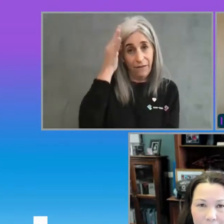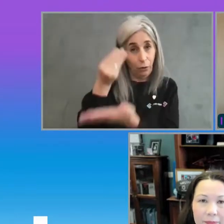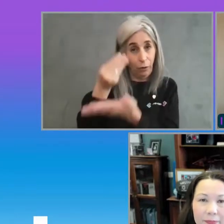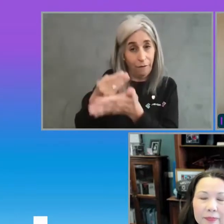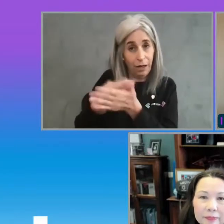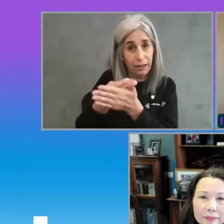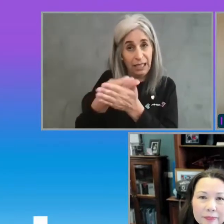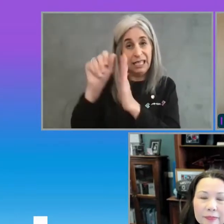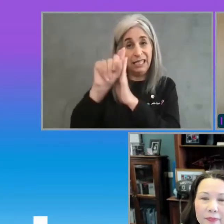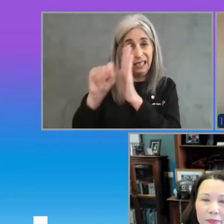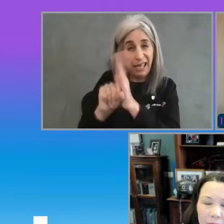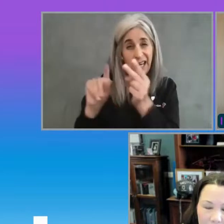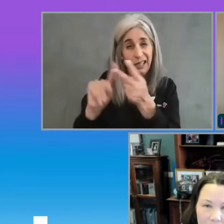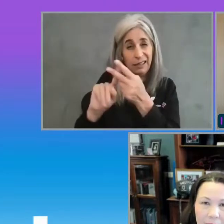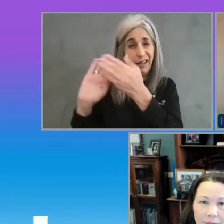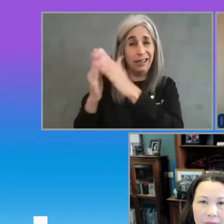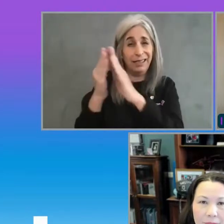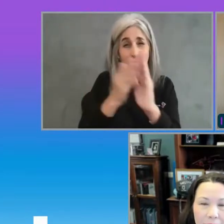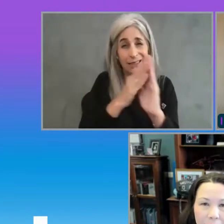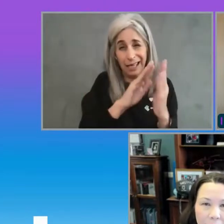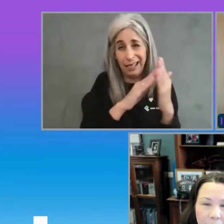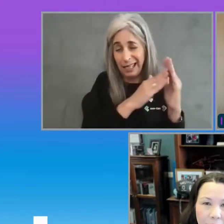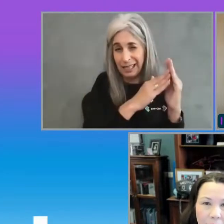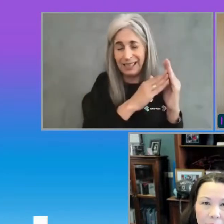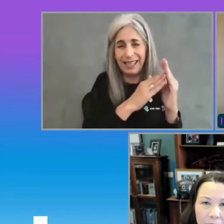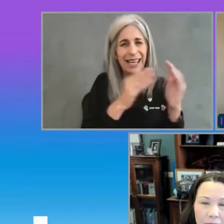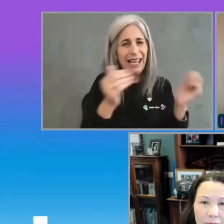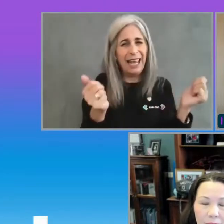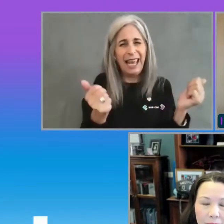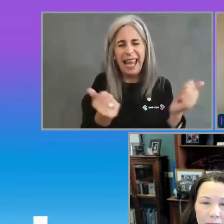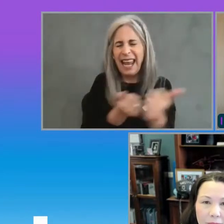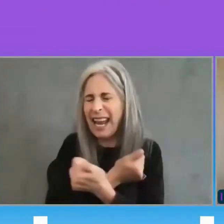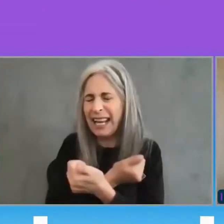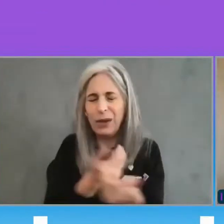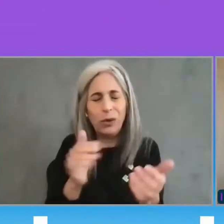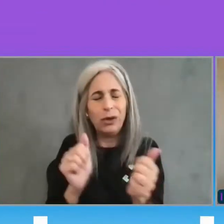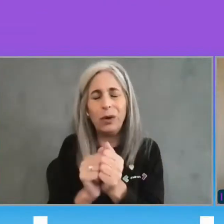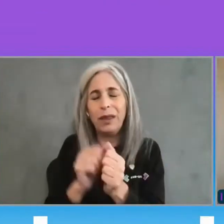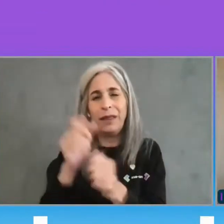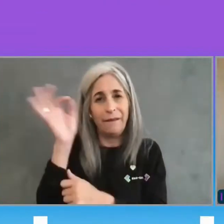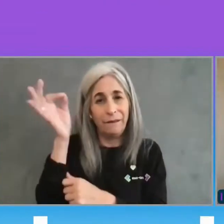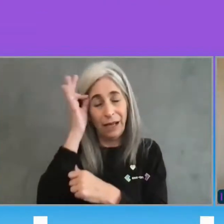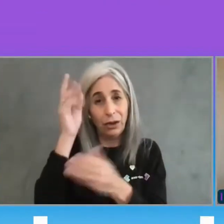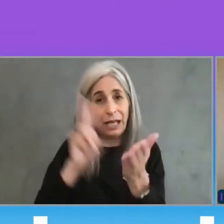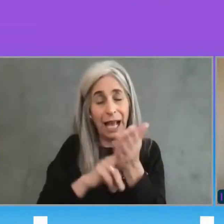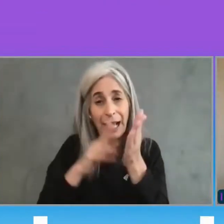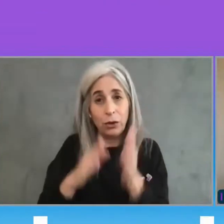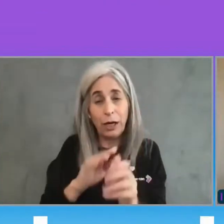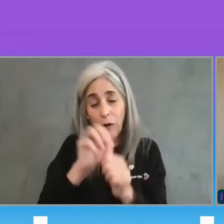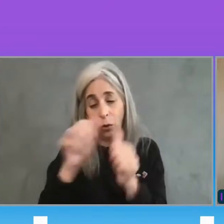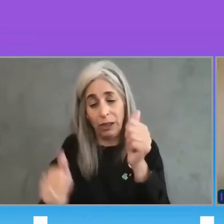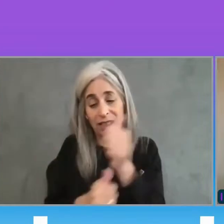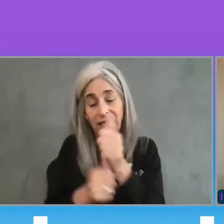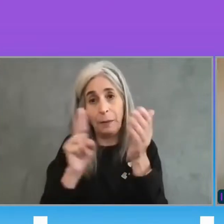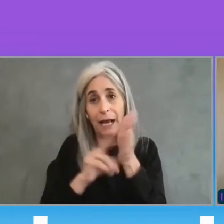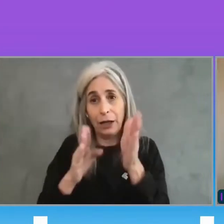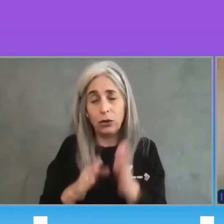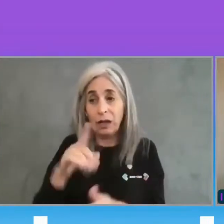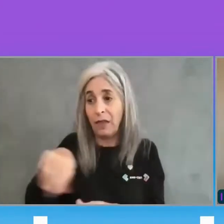states and cities and so forth. But any federal contractor or